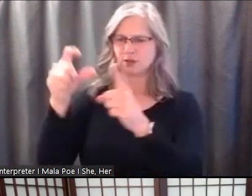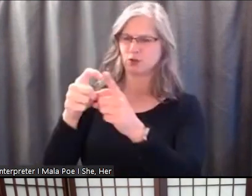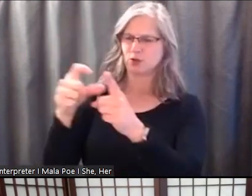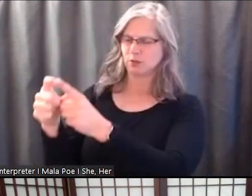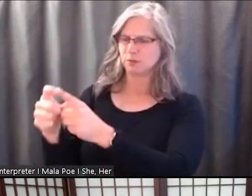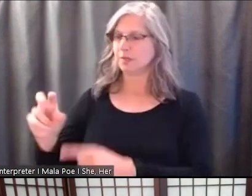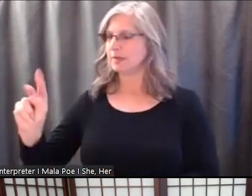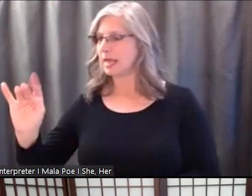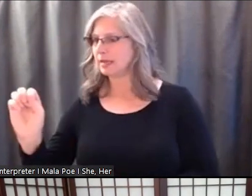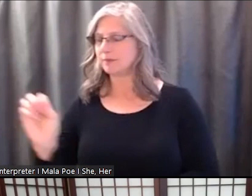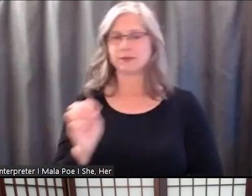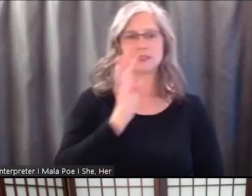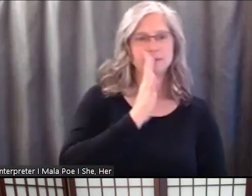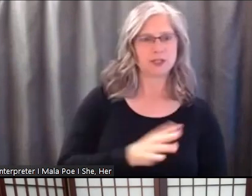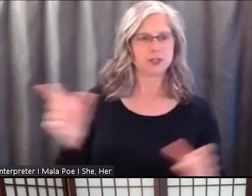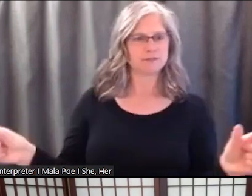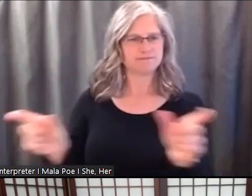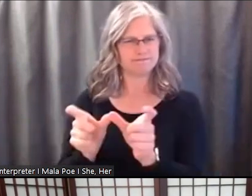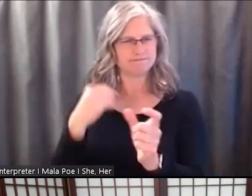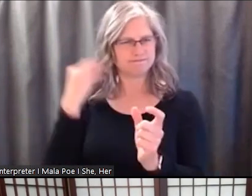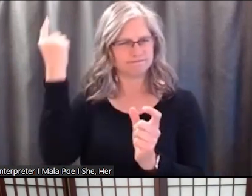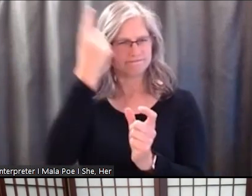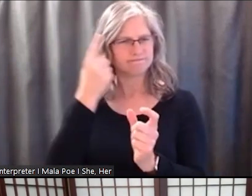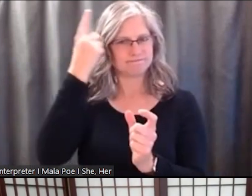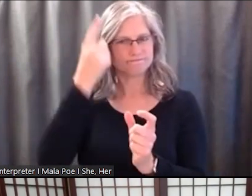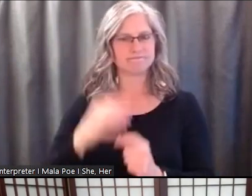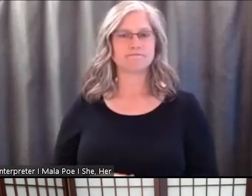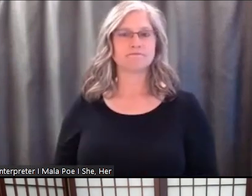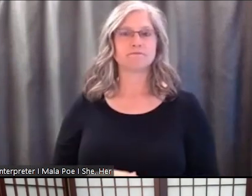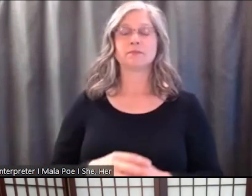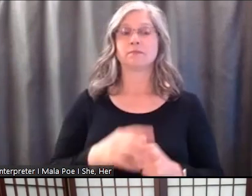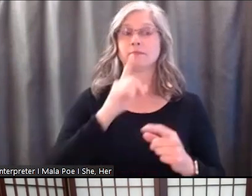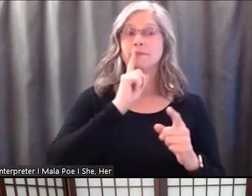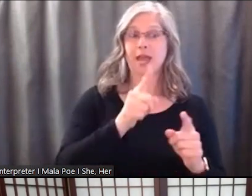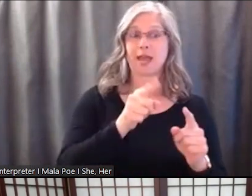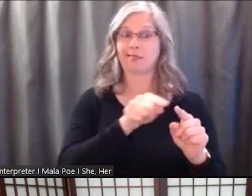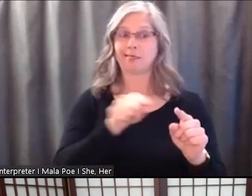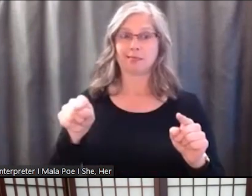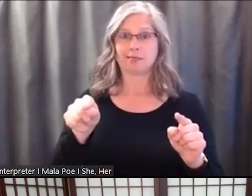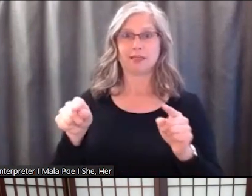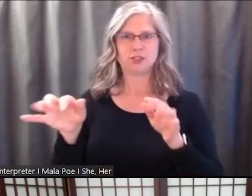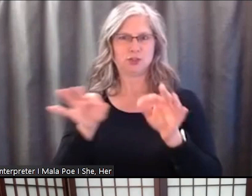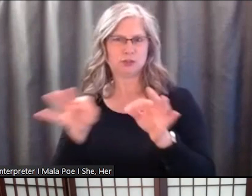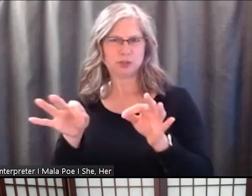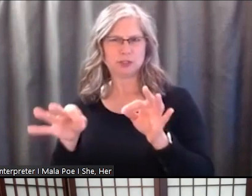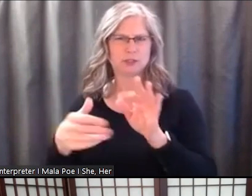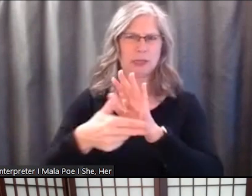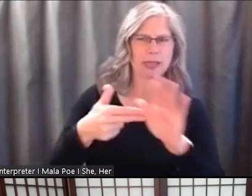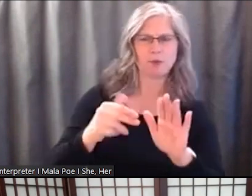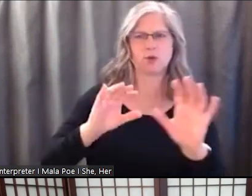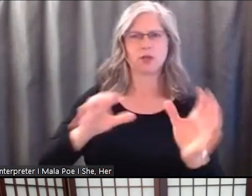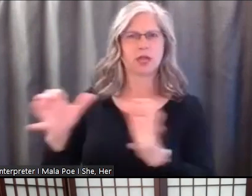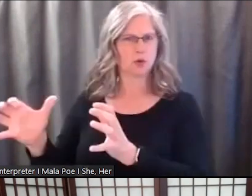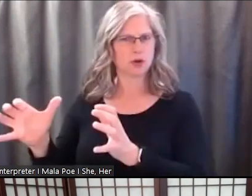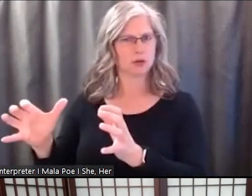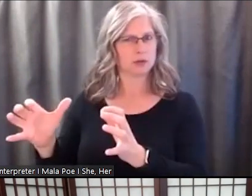I posed the following question: Does whatever description, label, or category, to the extent possible for the particular context,